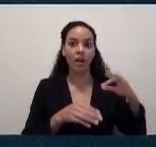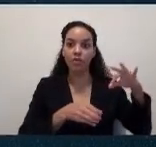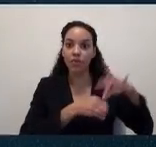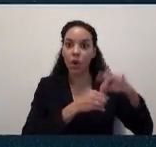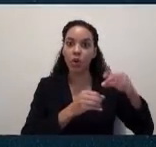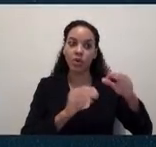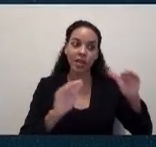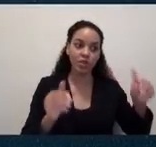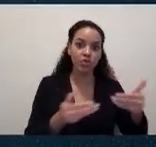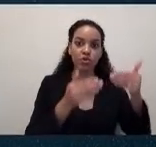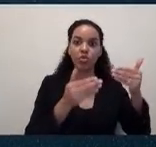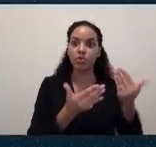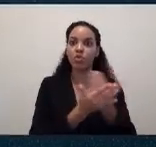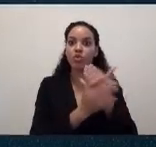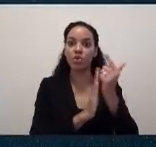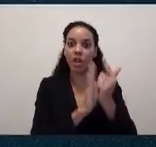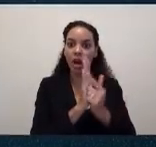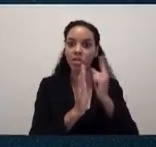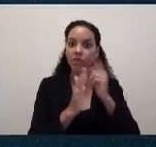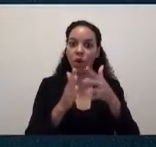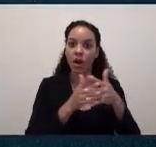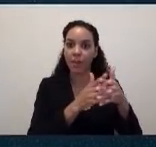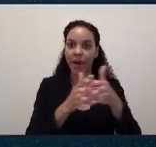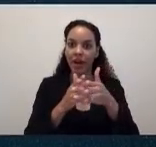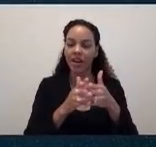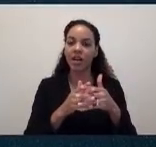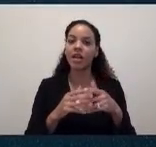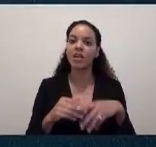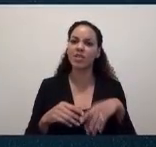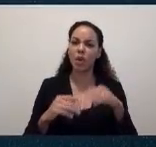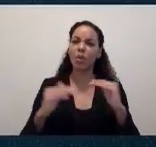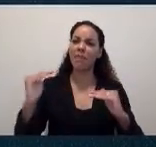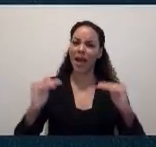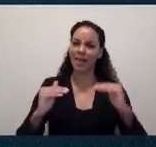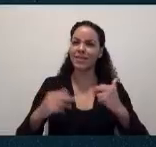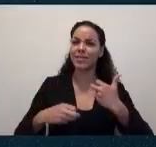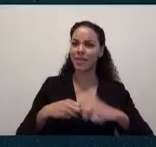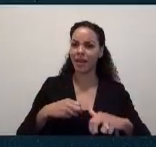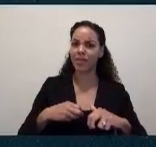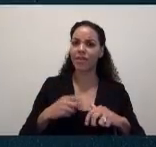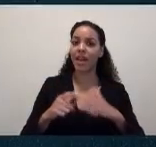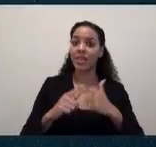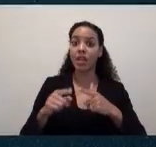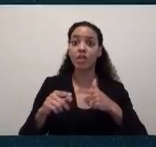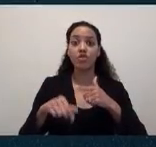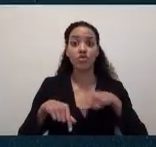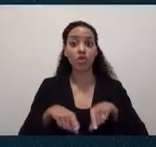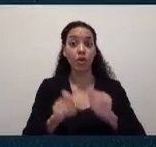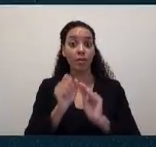And then there were the mornings earlier in the pandemic. When I spent part of every day homeschooling Abigail,